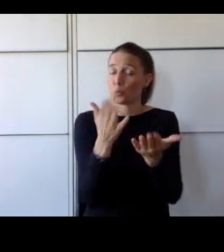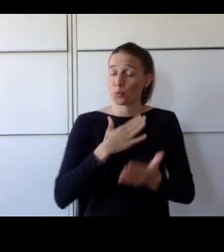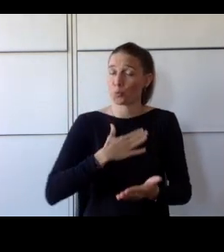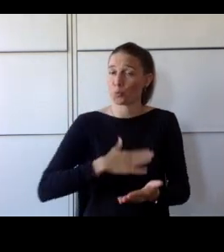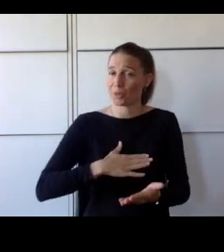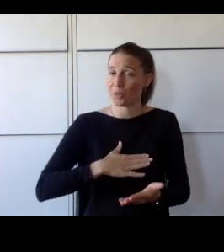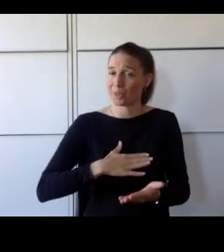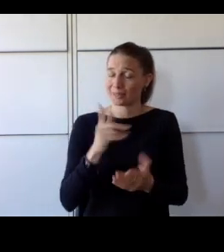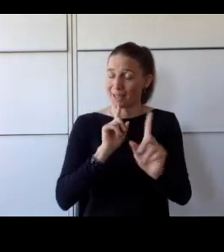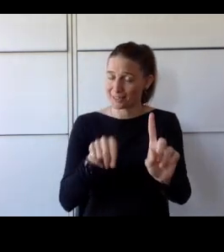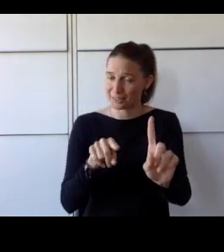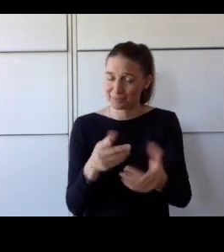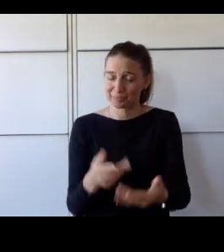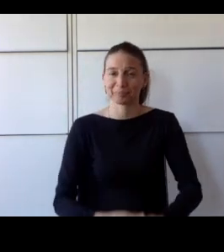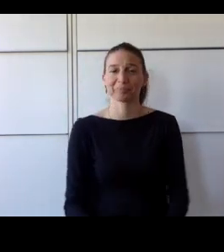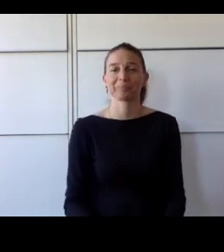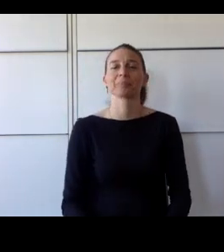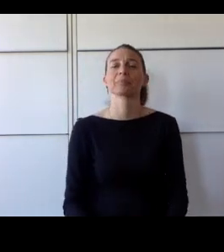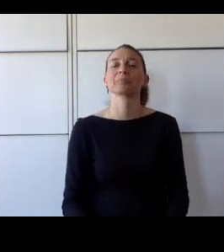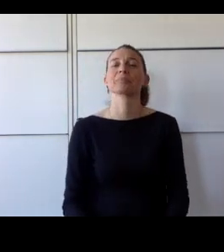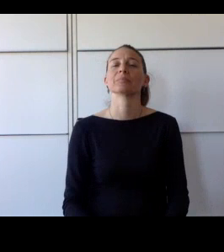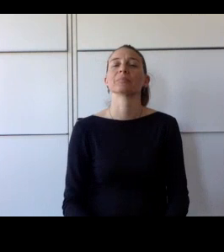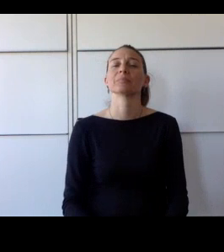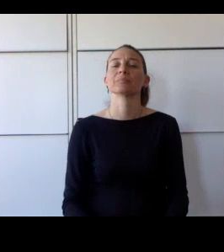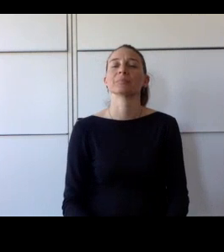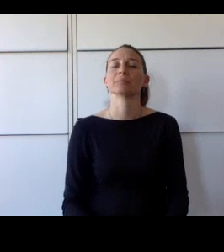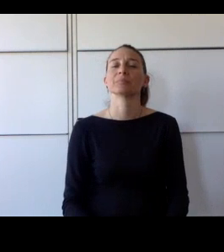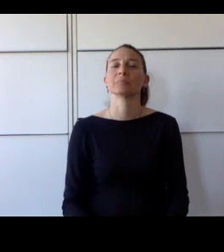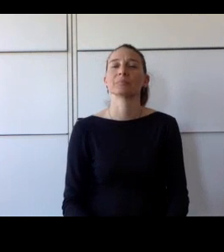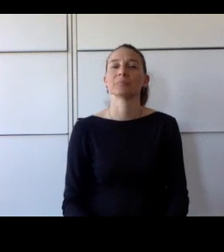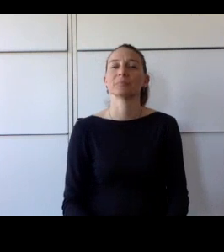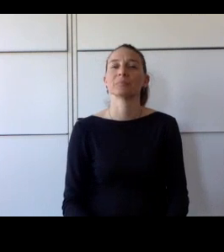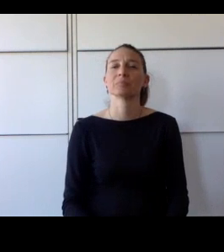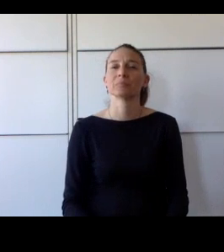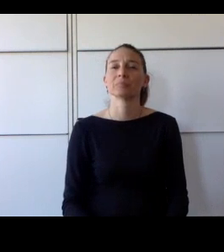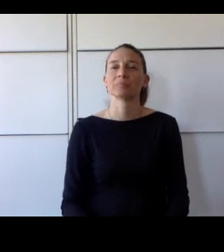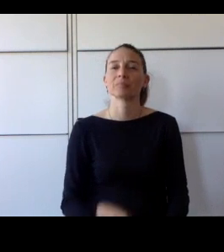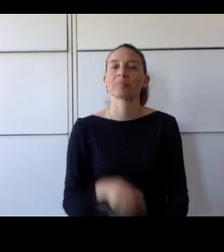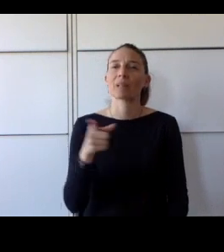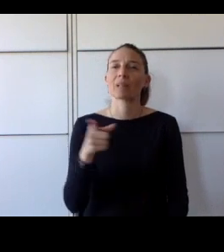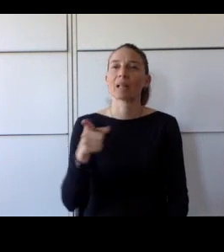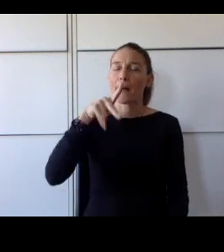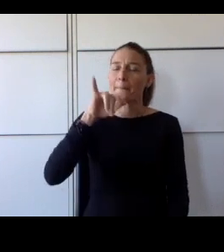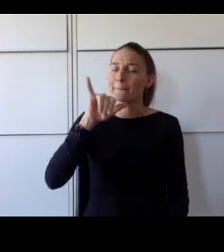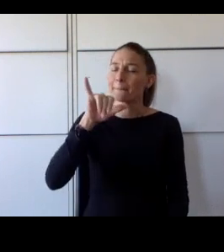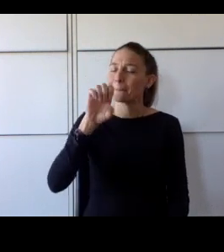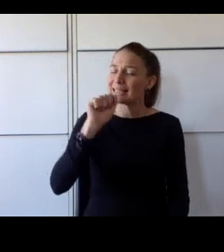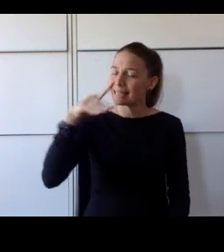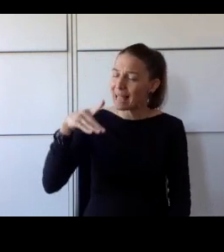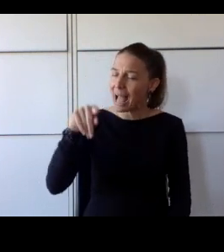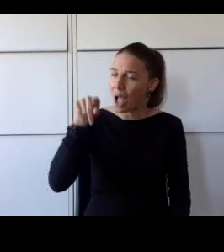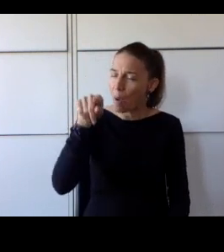You mentioned a date for the PSAPs to comply with the Code and the European Accessibility Act. So where does it say